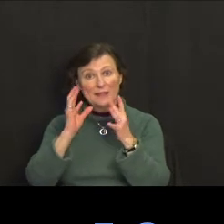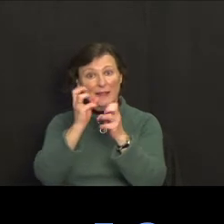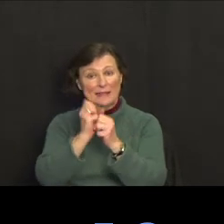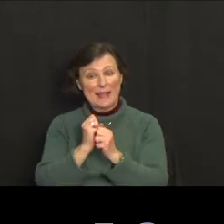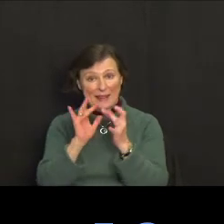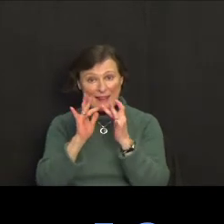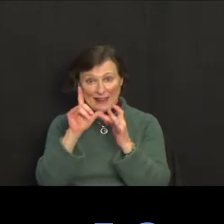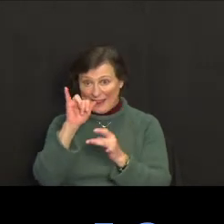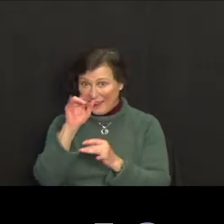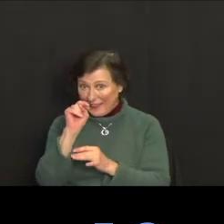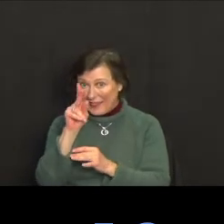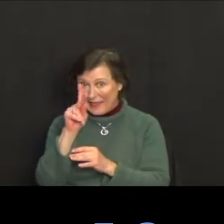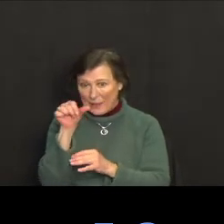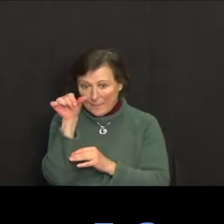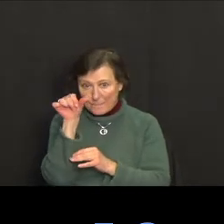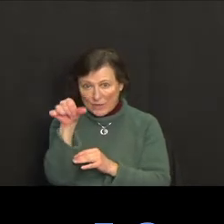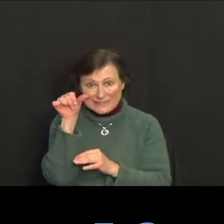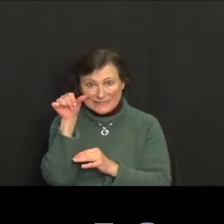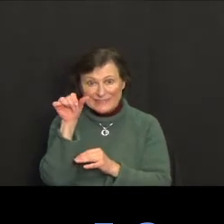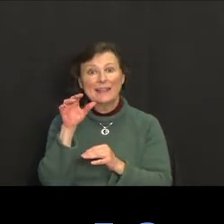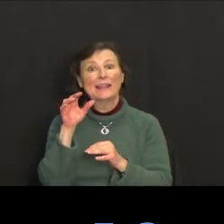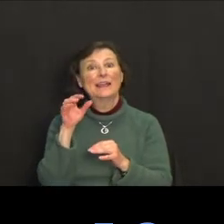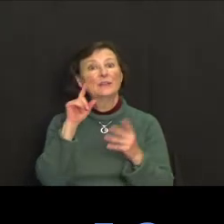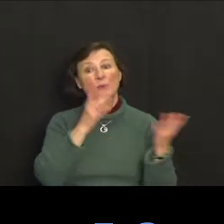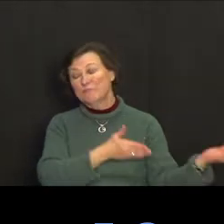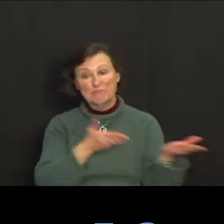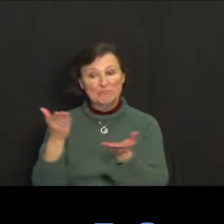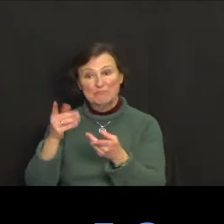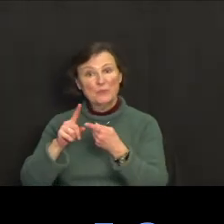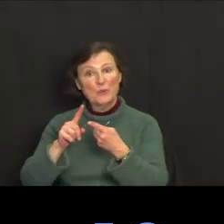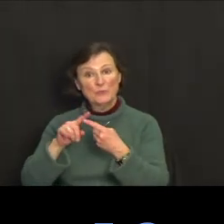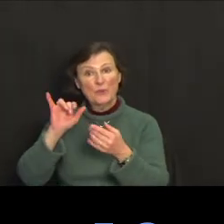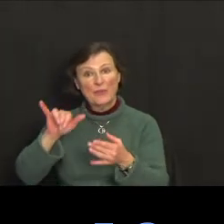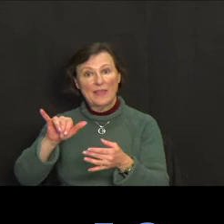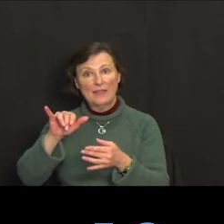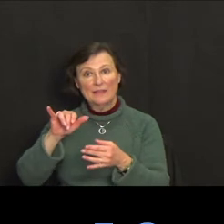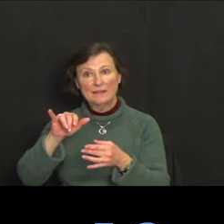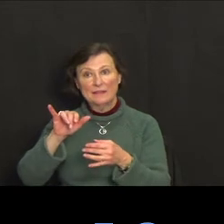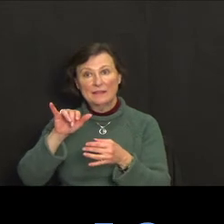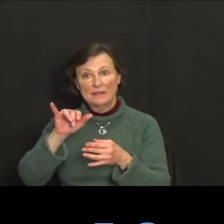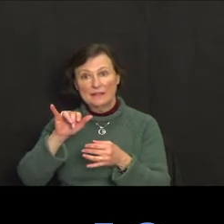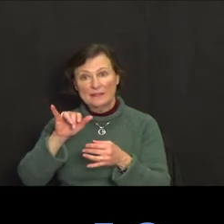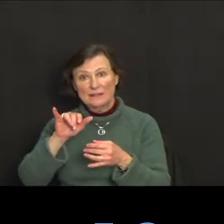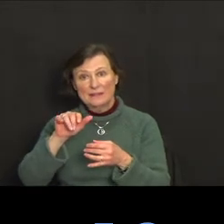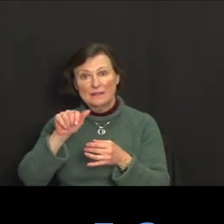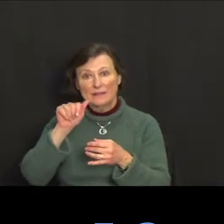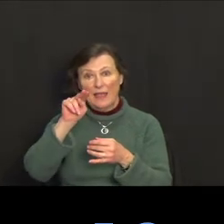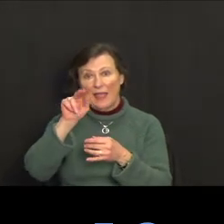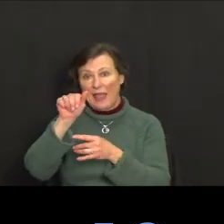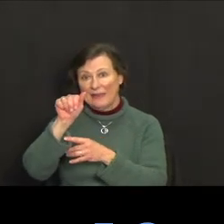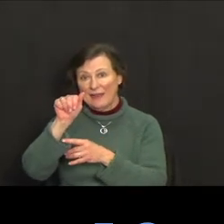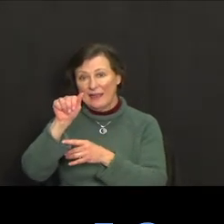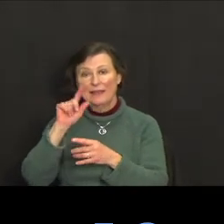just press the button and you'll be taken right to it. Anna Tally is waiting for you at 12 o'clock